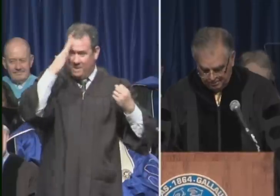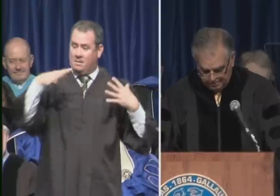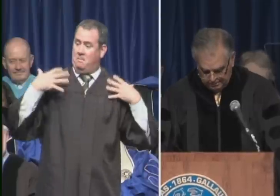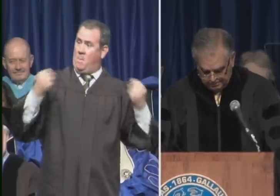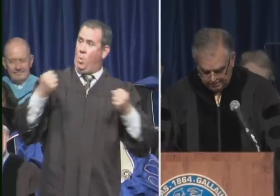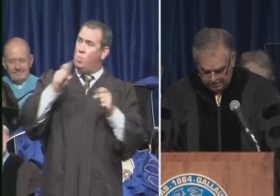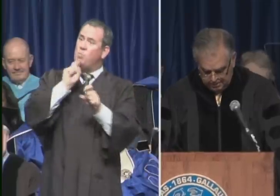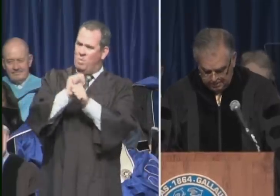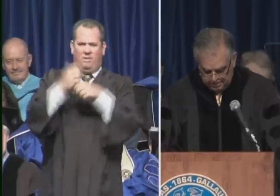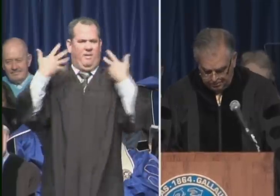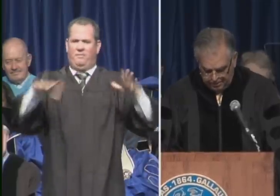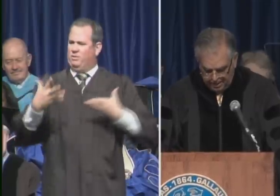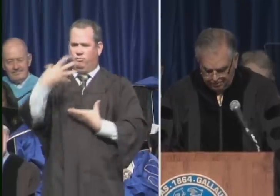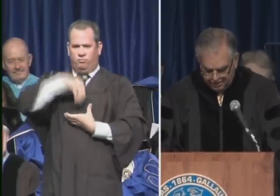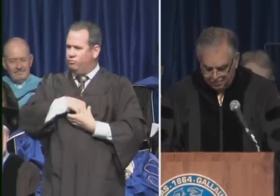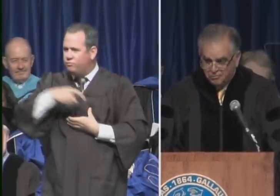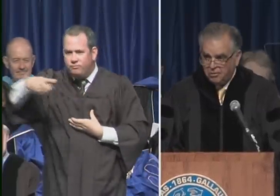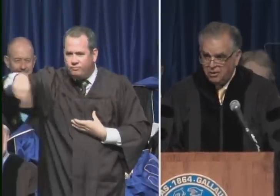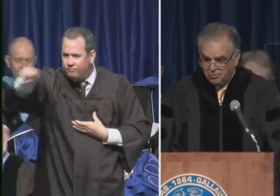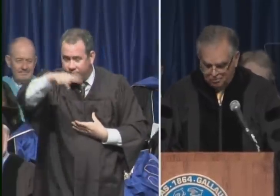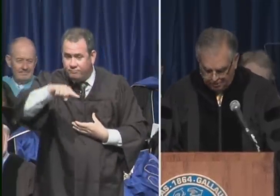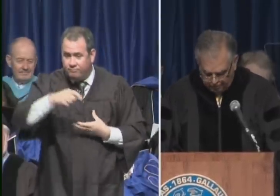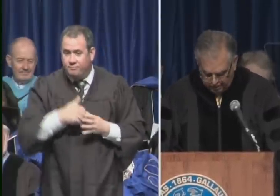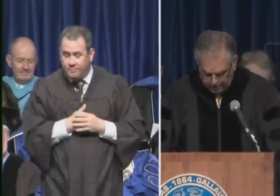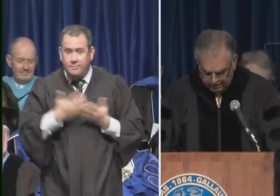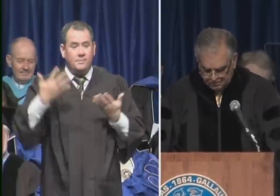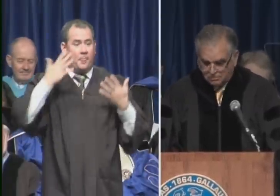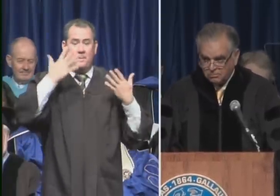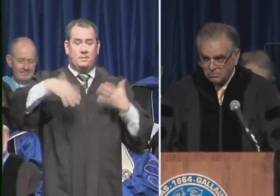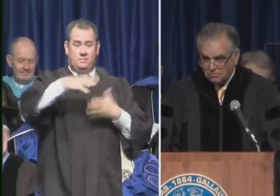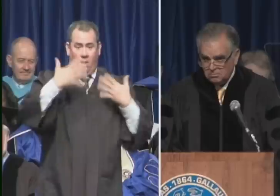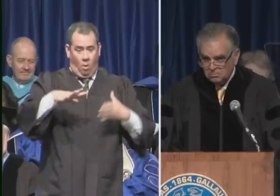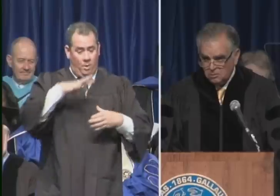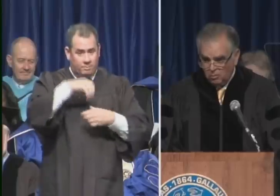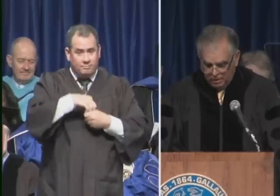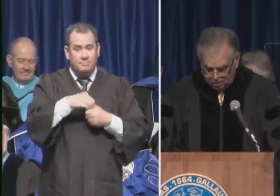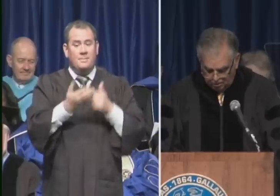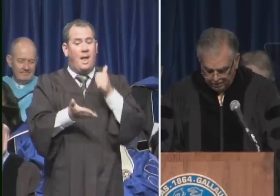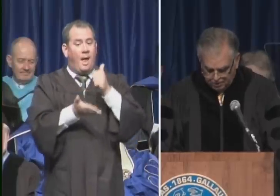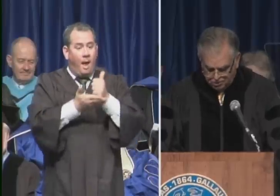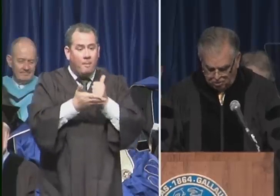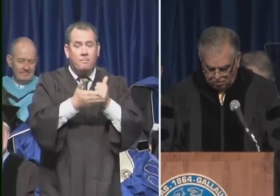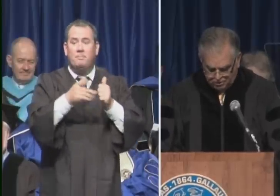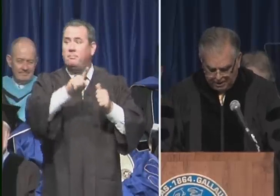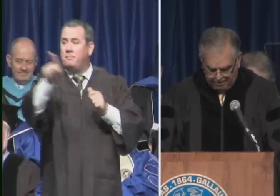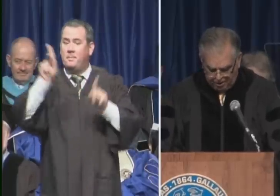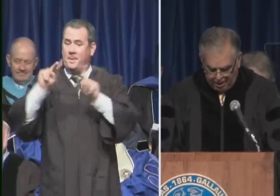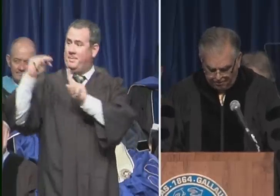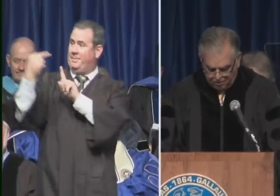When the other kids treated you differently... When a clerk at a store was unable to help